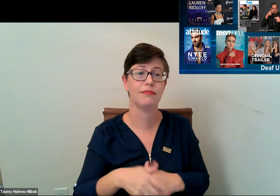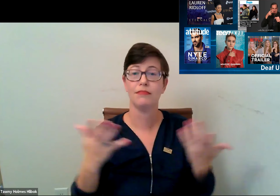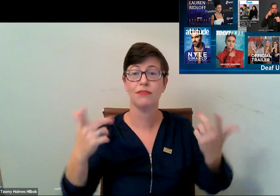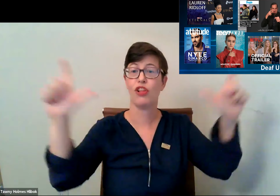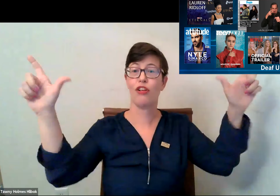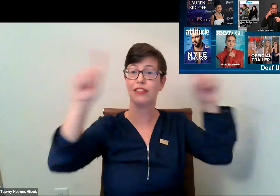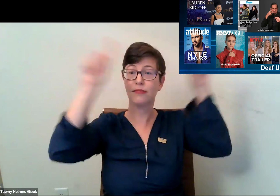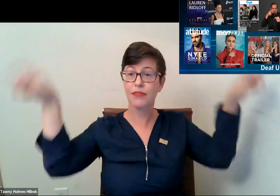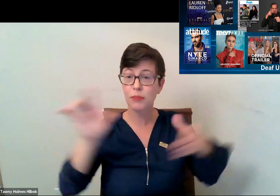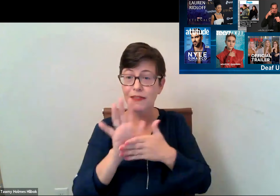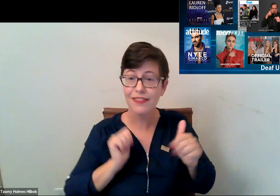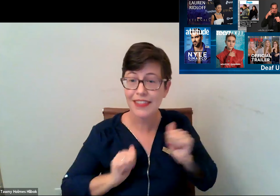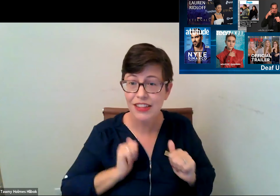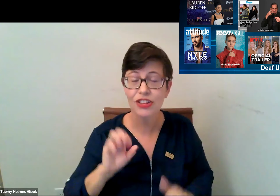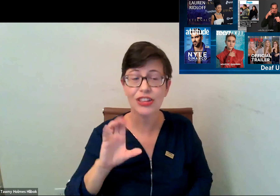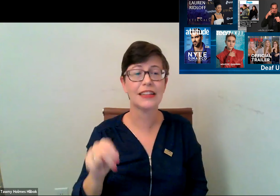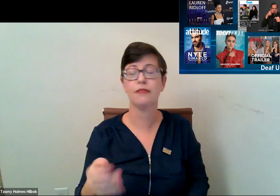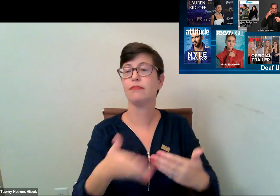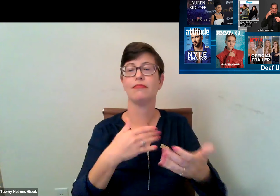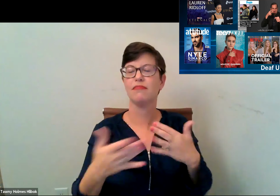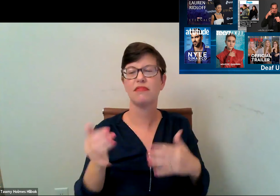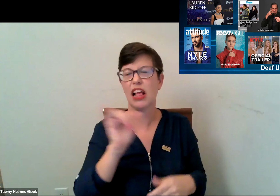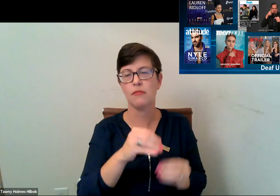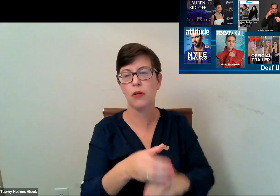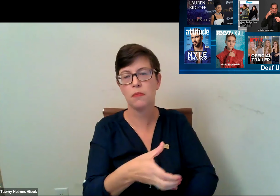they're on TV programs are on the big screen and movie theaters